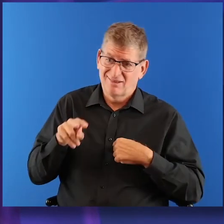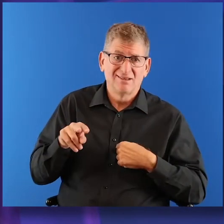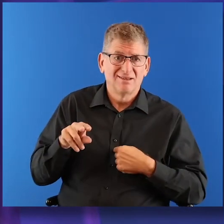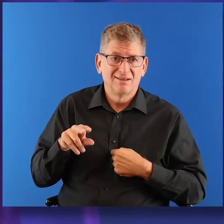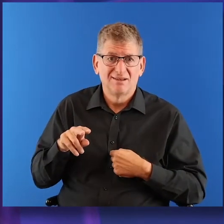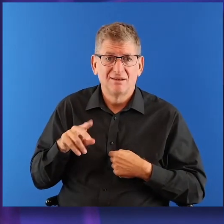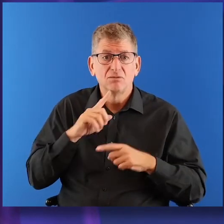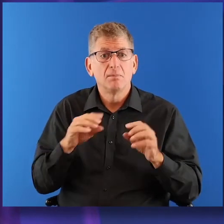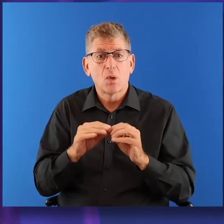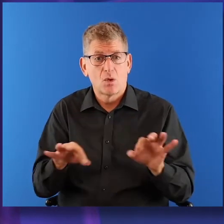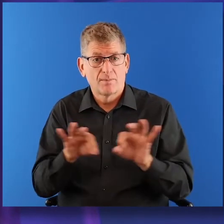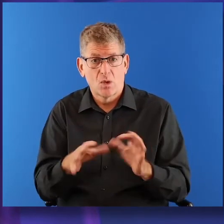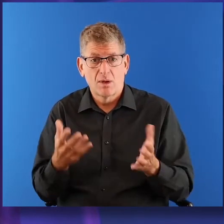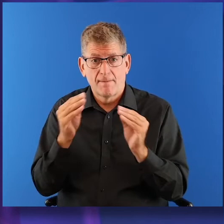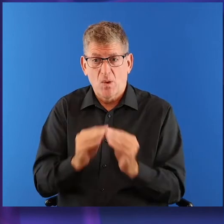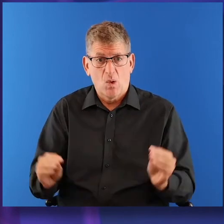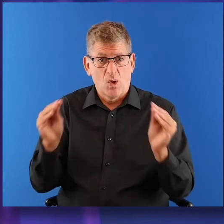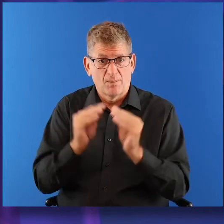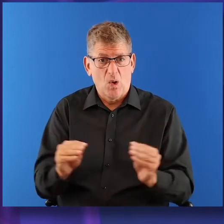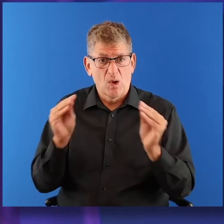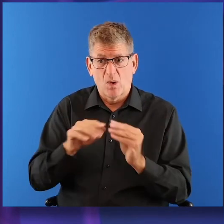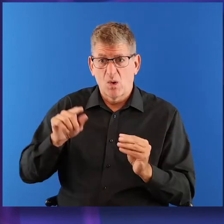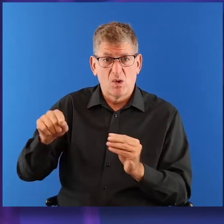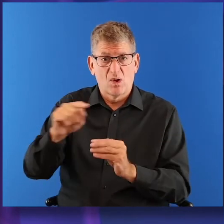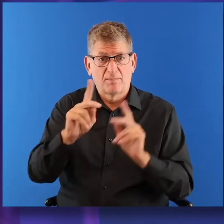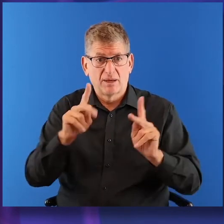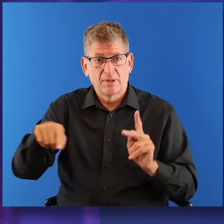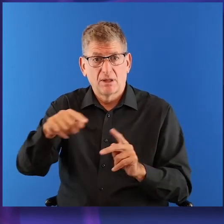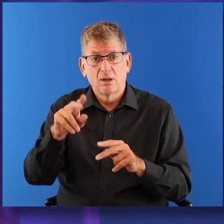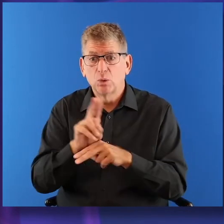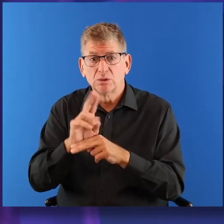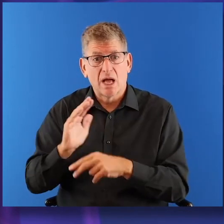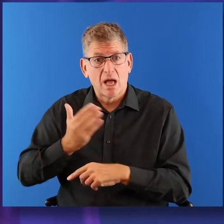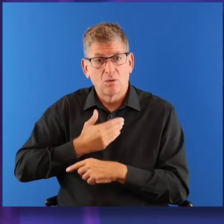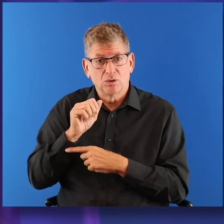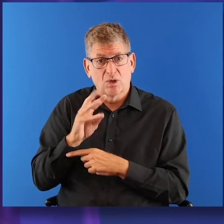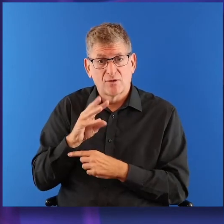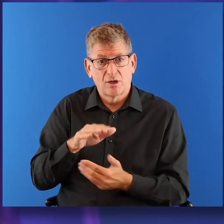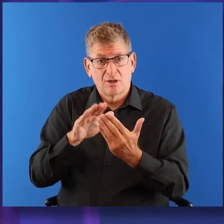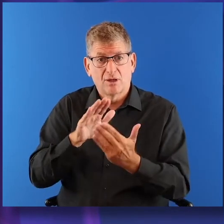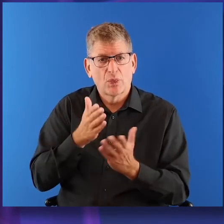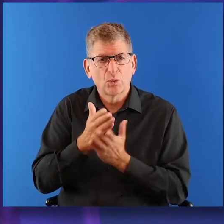But more and more today, the places that people encounter our software is